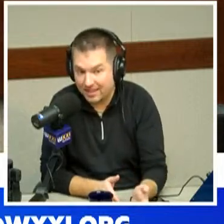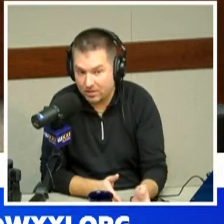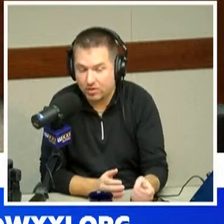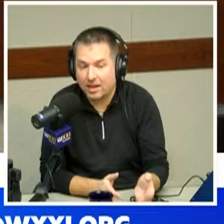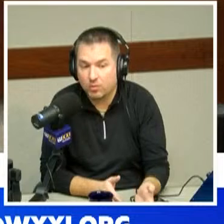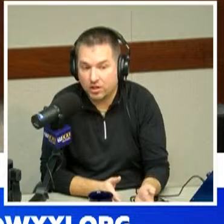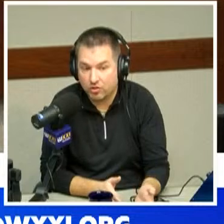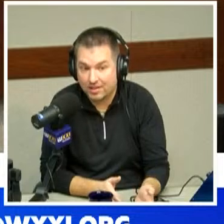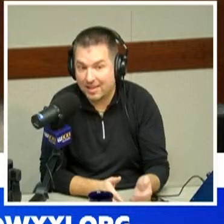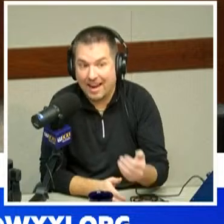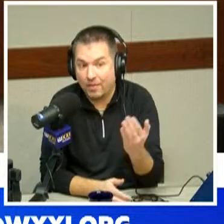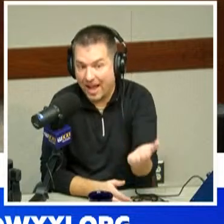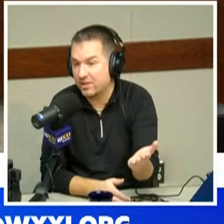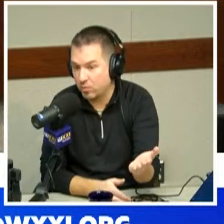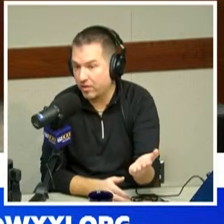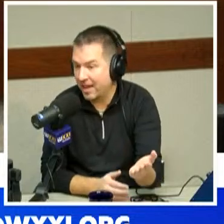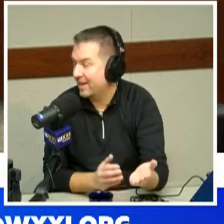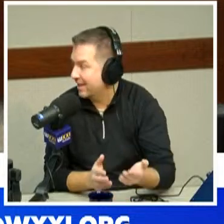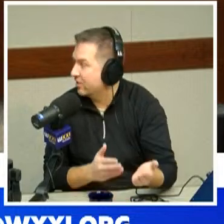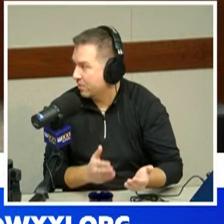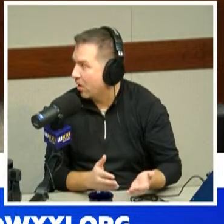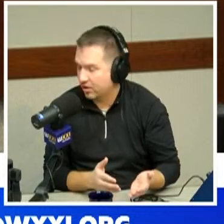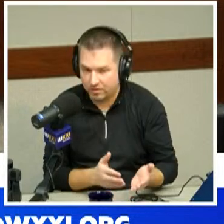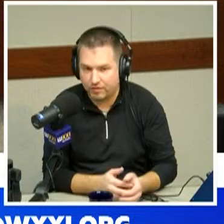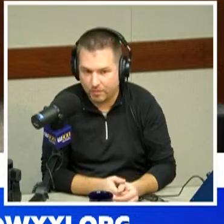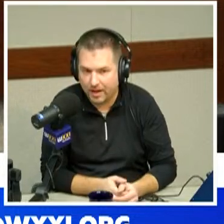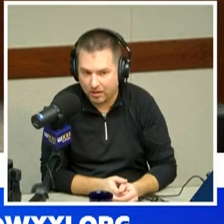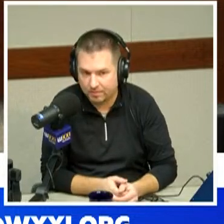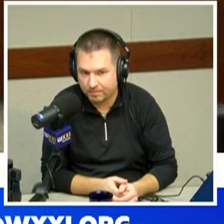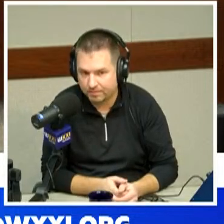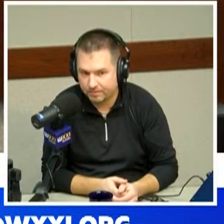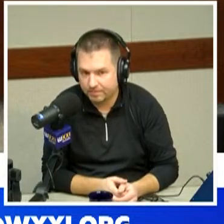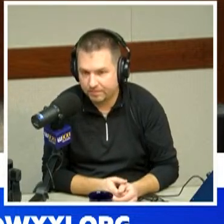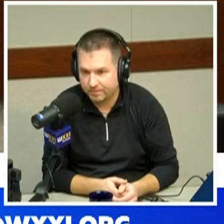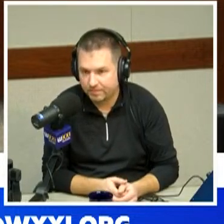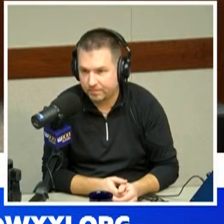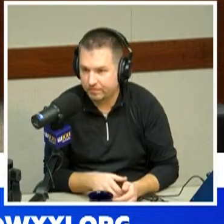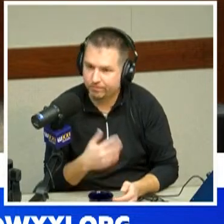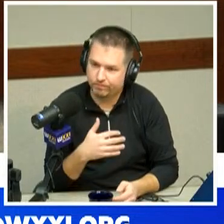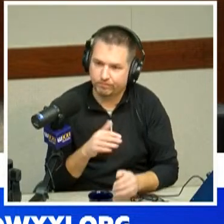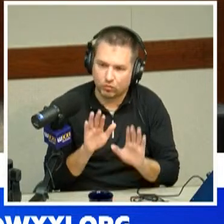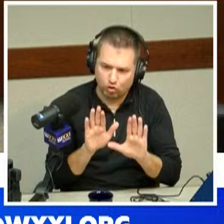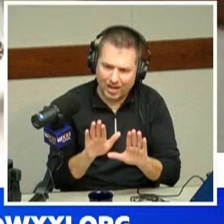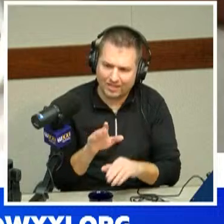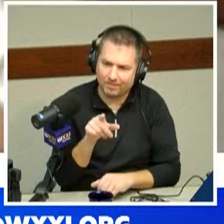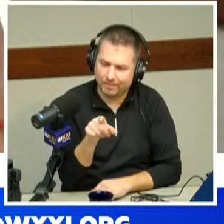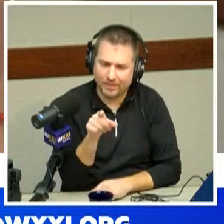this or can we address that and that's where the ideas sparked from there great yeah and and Karen